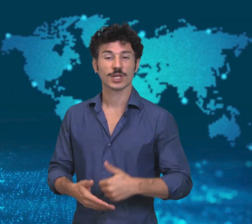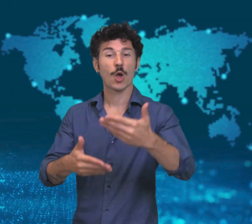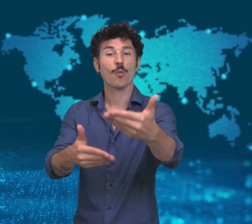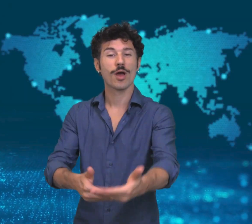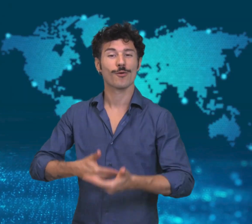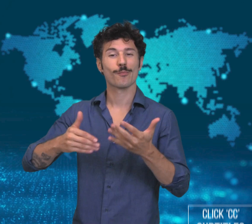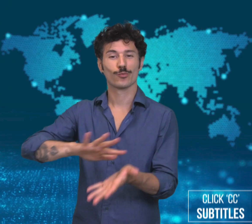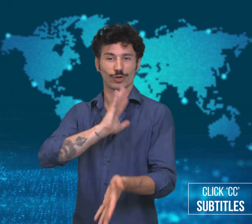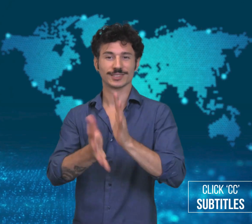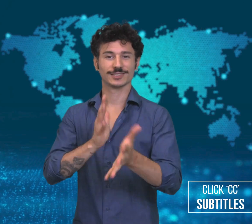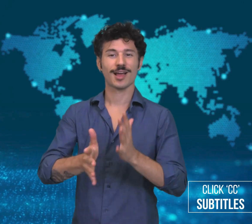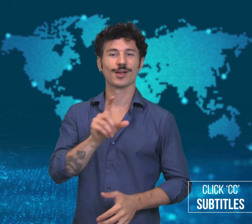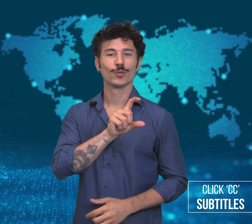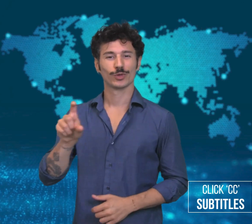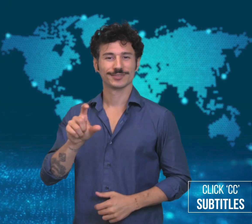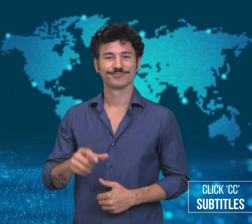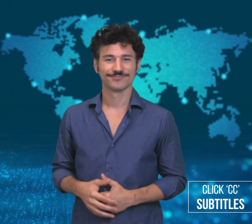Welcome to WorldSign Week!